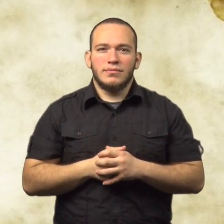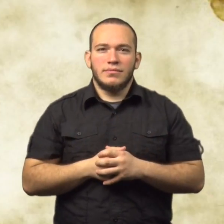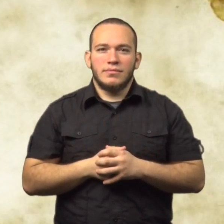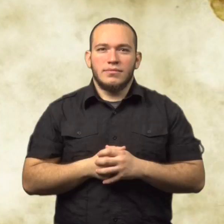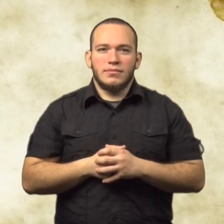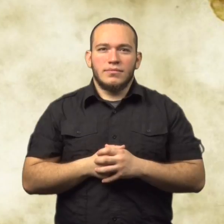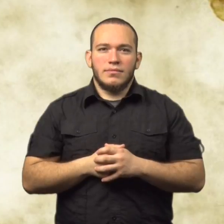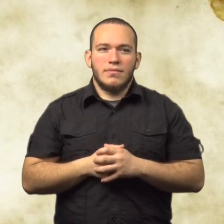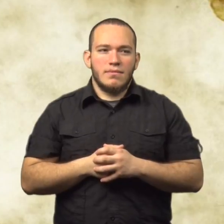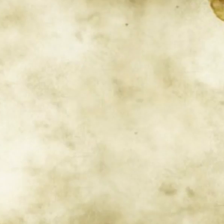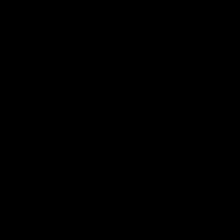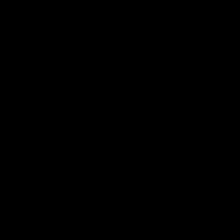How'd that make you feel?